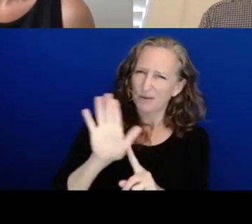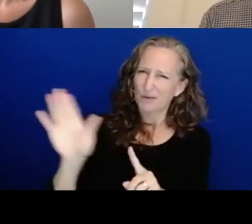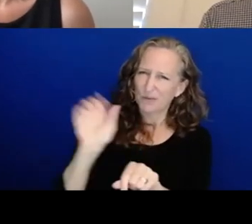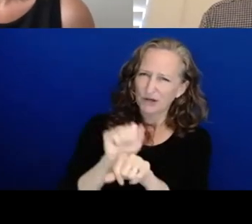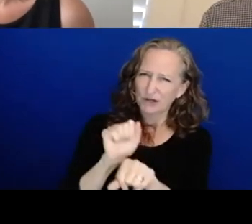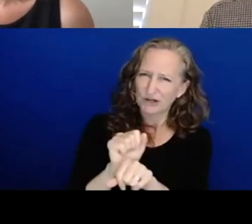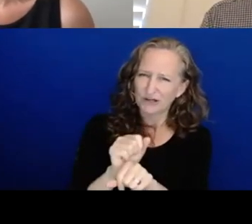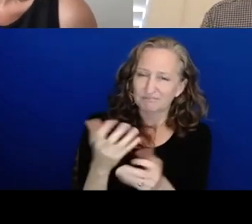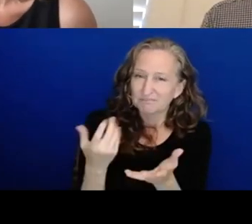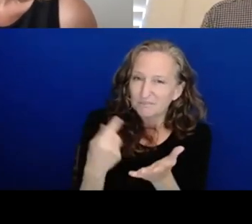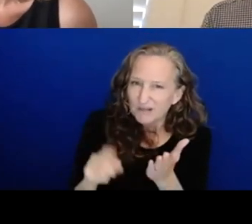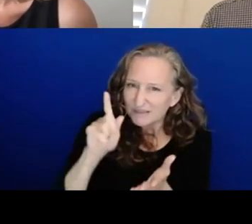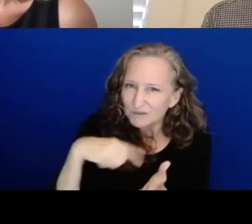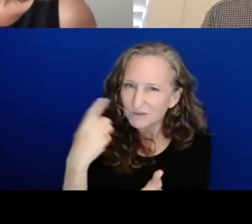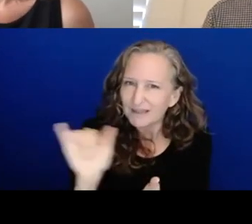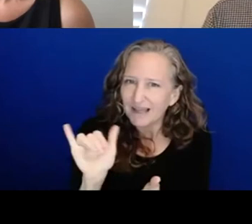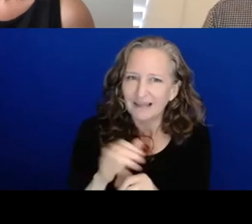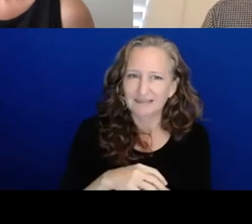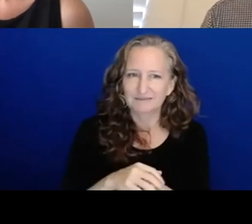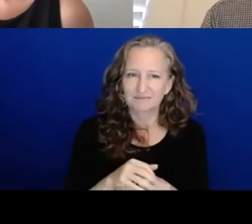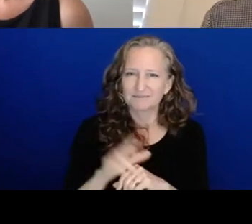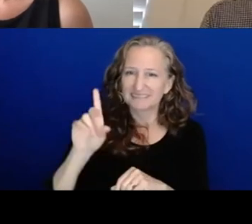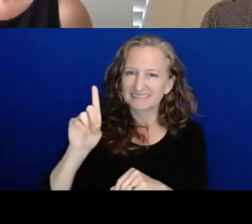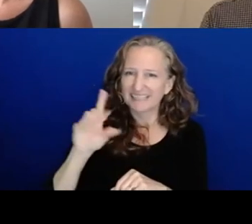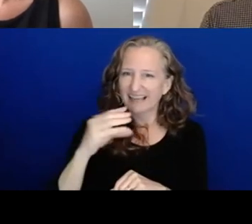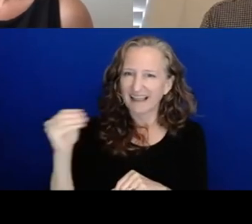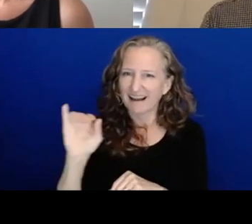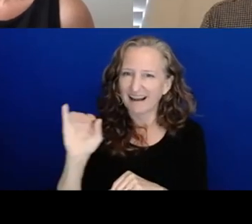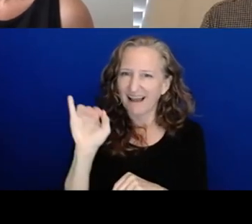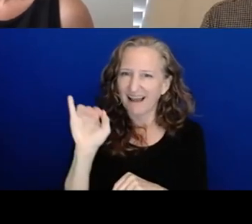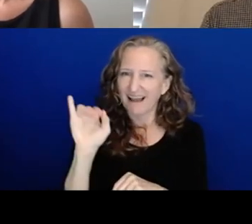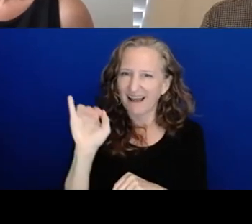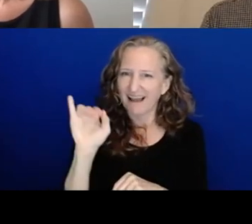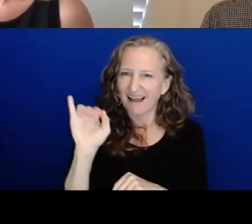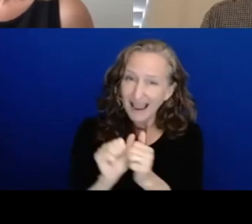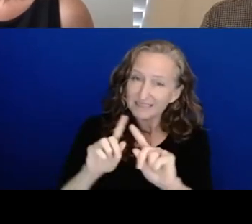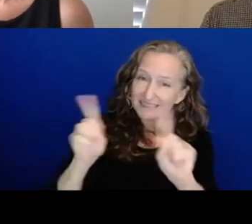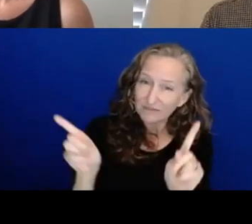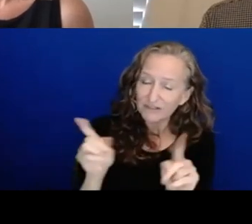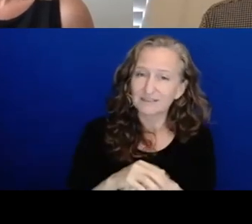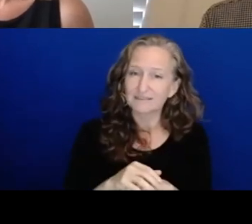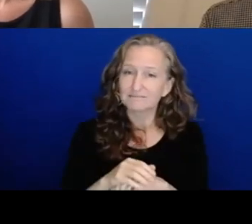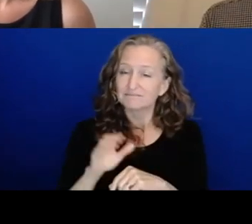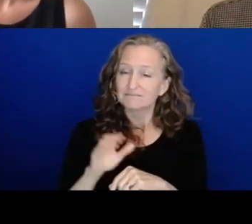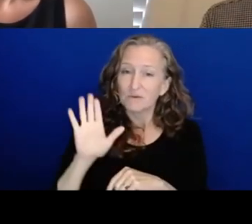like now. How it looks different? What are you companies thinking about right now? What